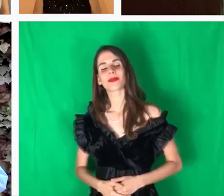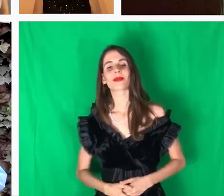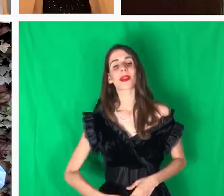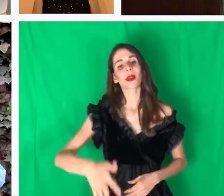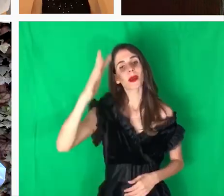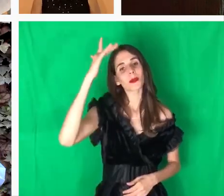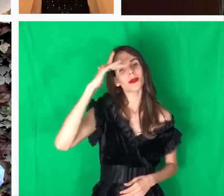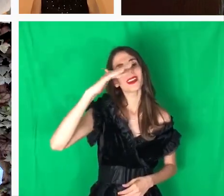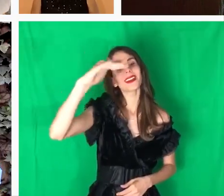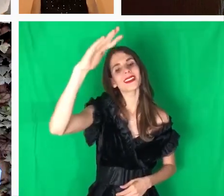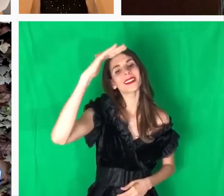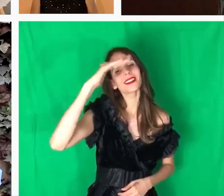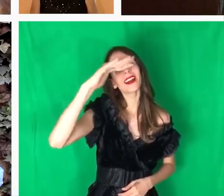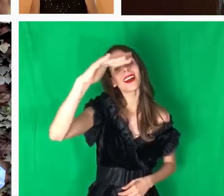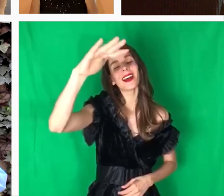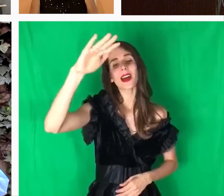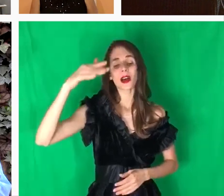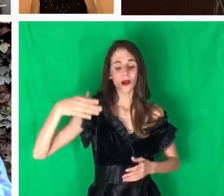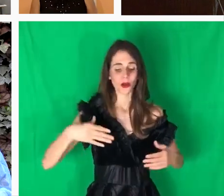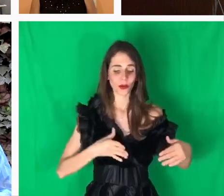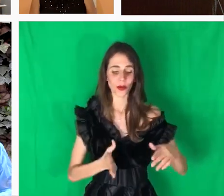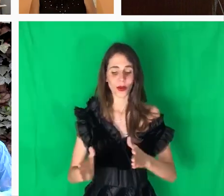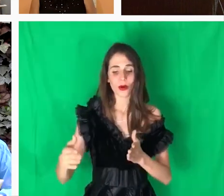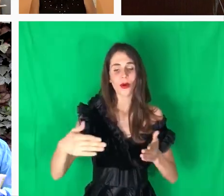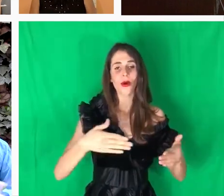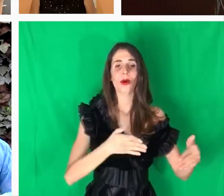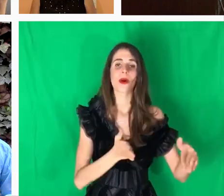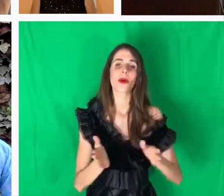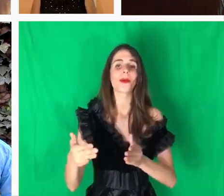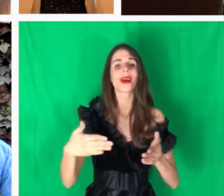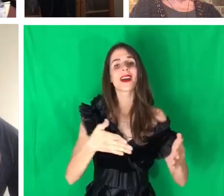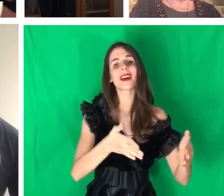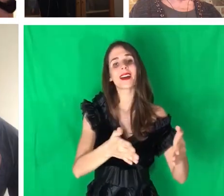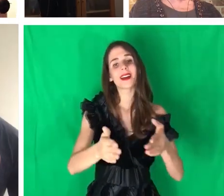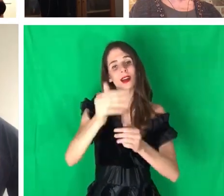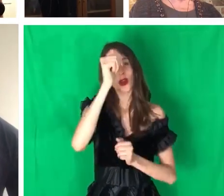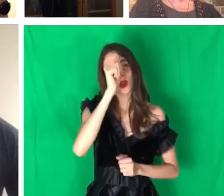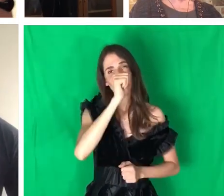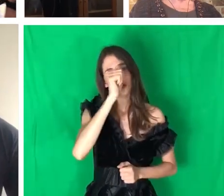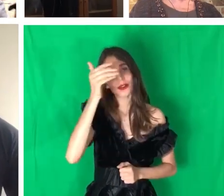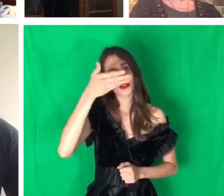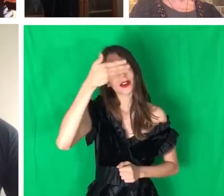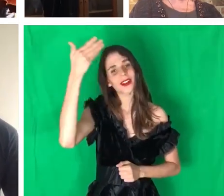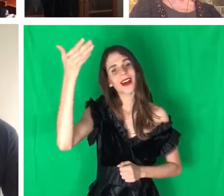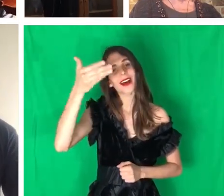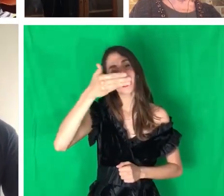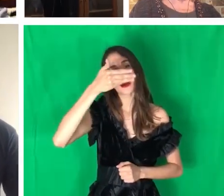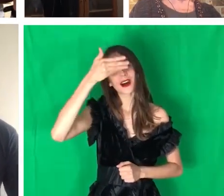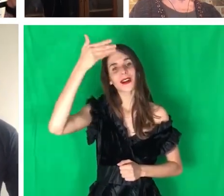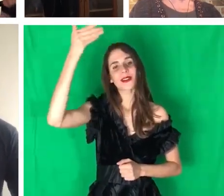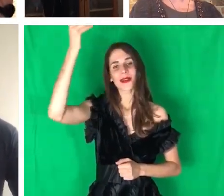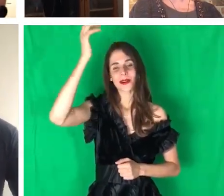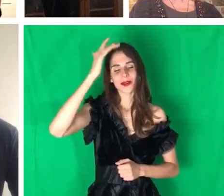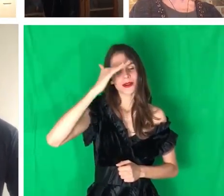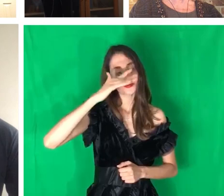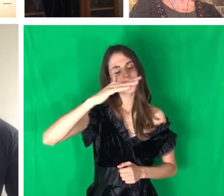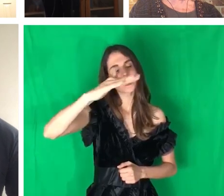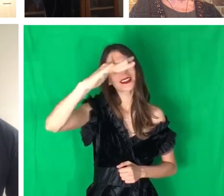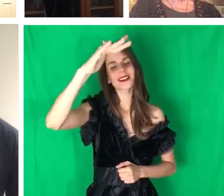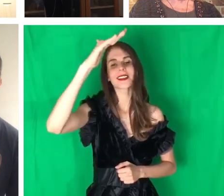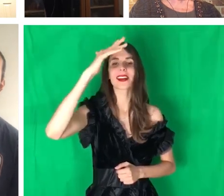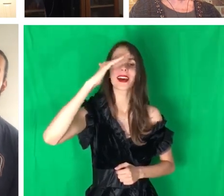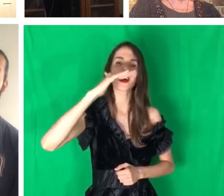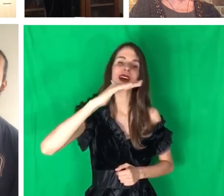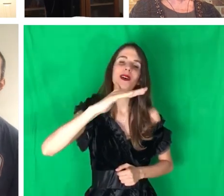Greet the Jordan river's banks